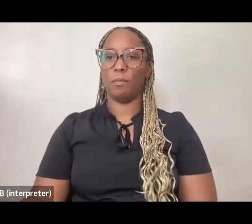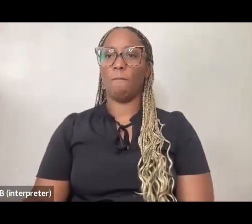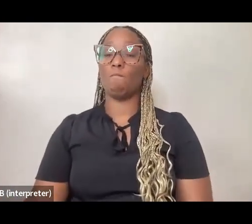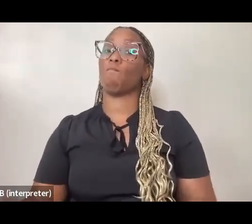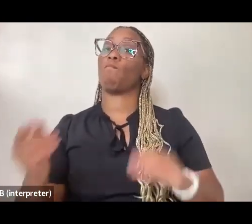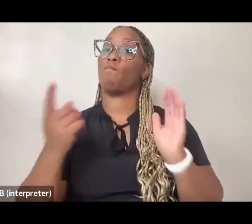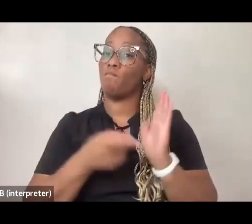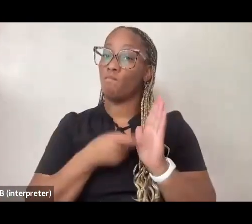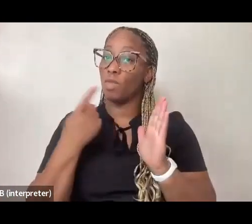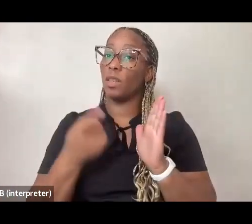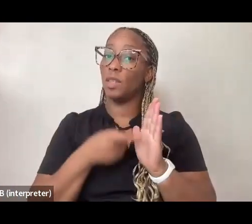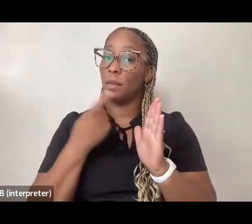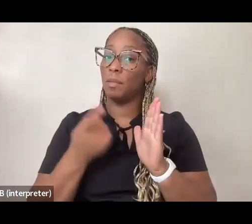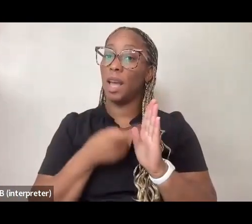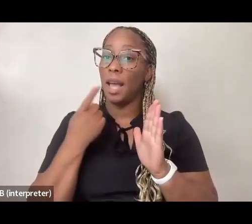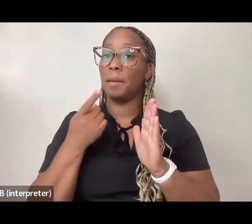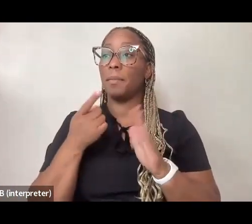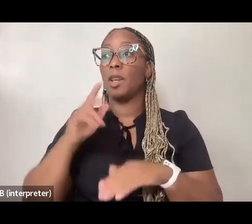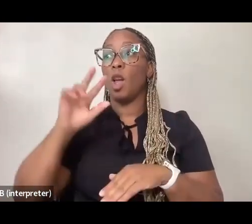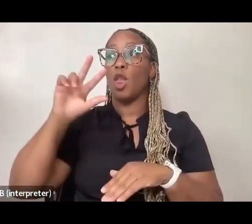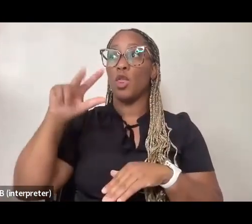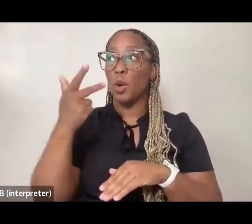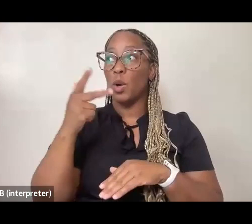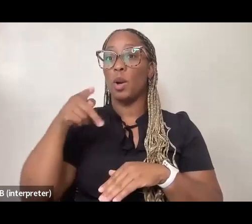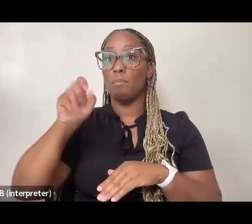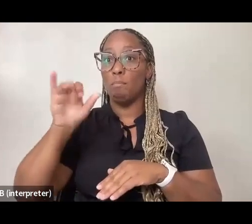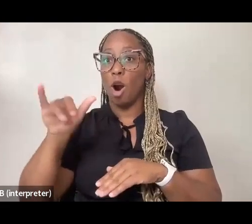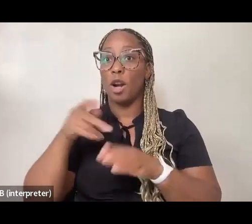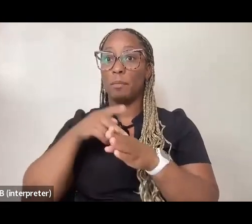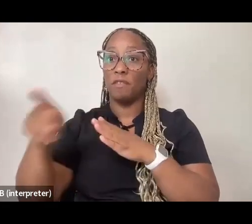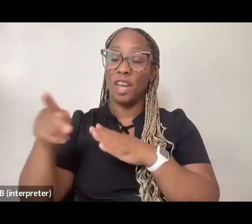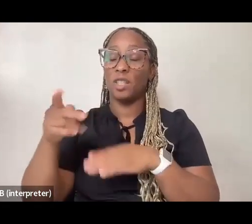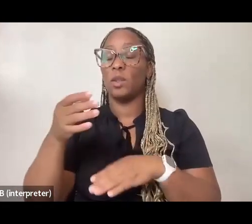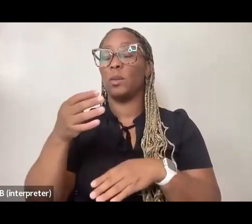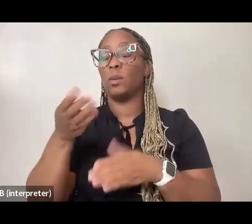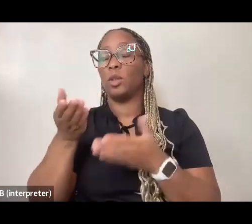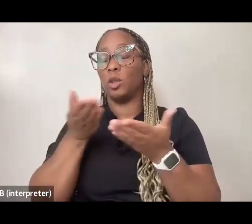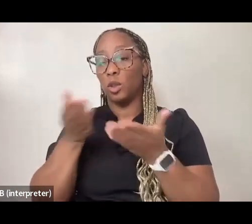Sometimes, outsourcing to a third-party professional services going to be a better fit for your captioning needs or